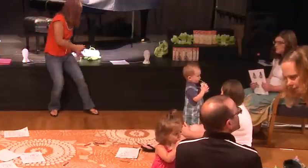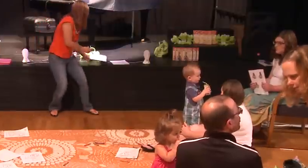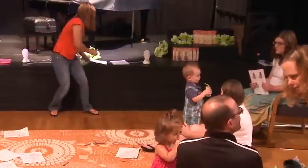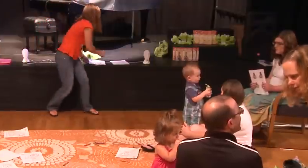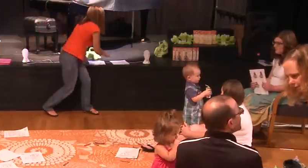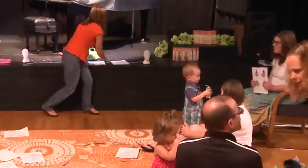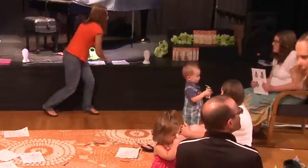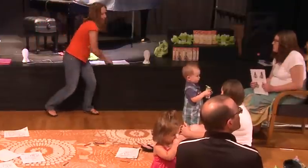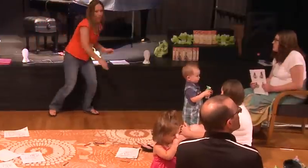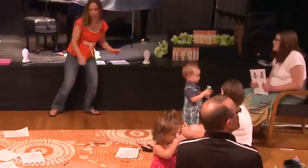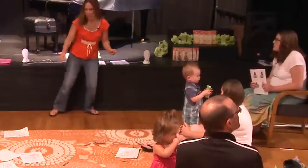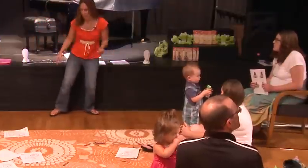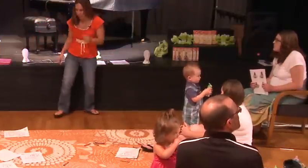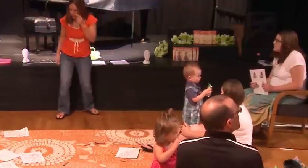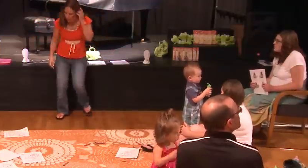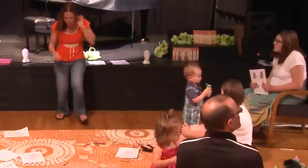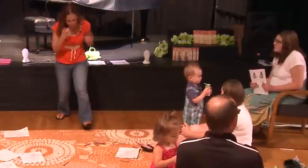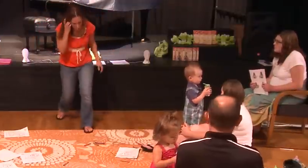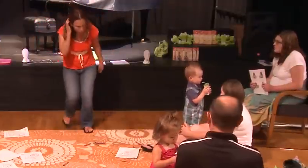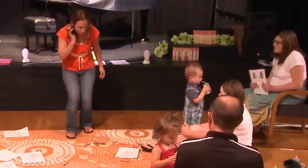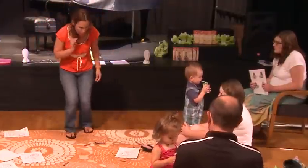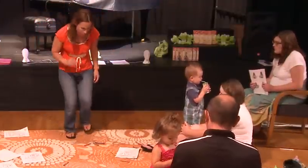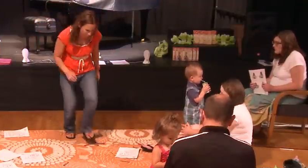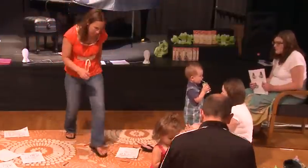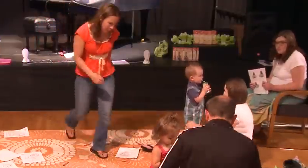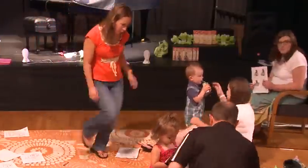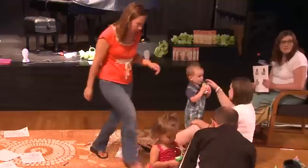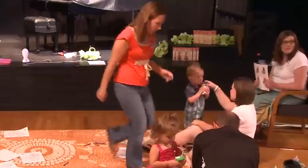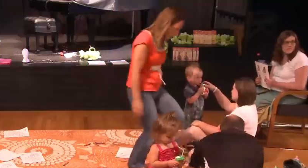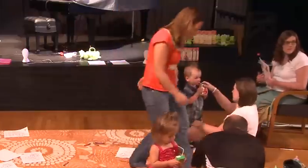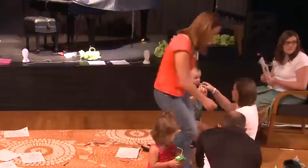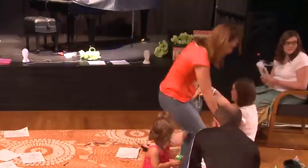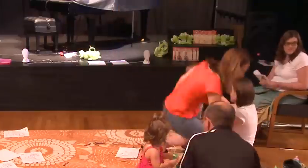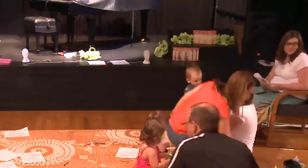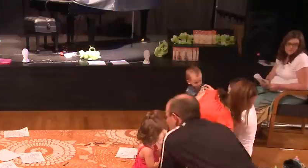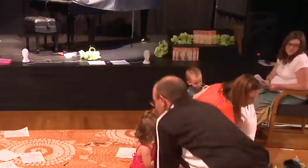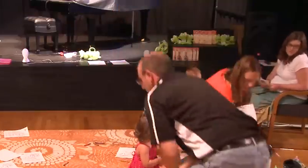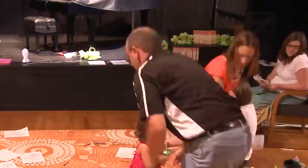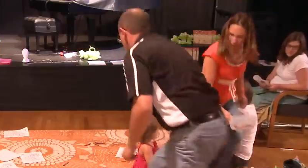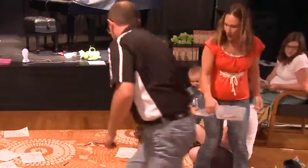Should we get up and should we dance? Let's clean up the crayons first or we're going to end up with crayons all over, let's do that.